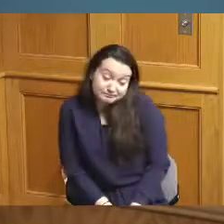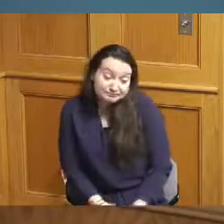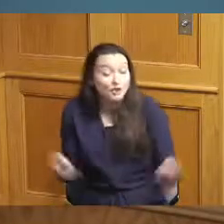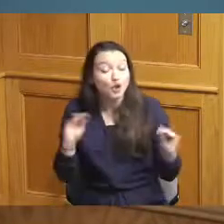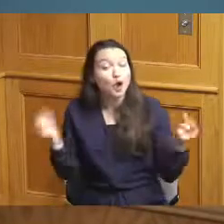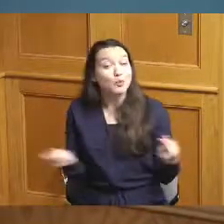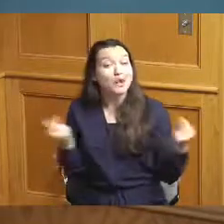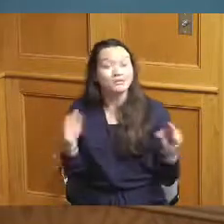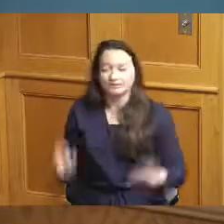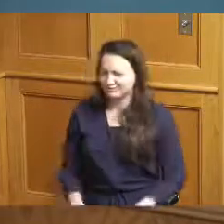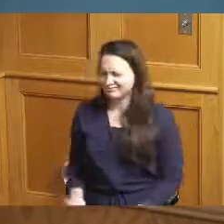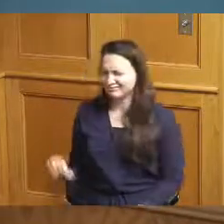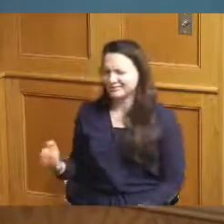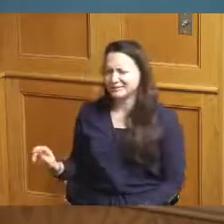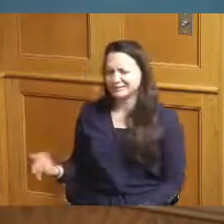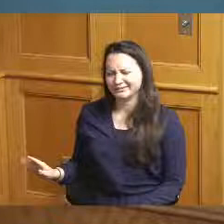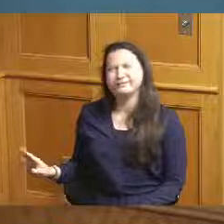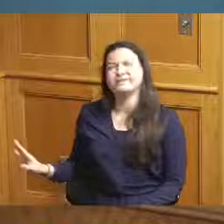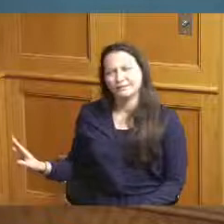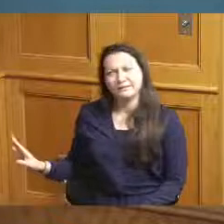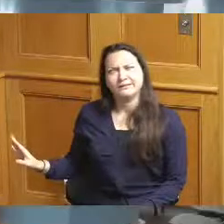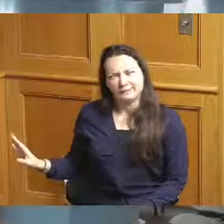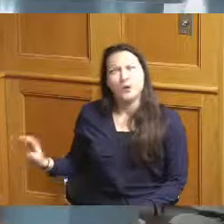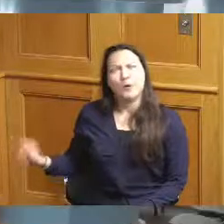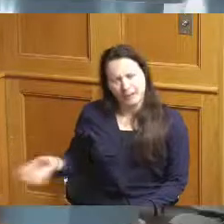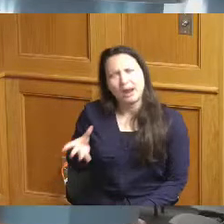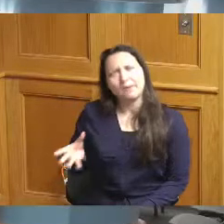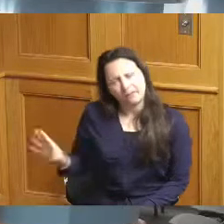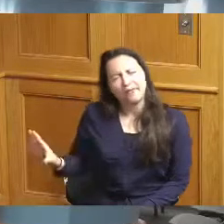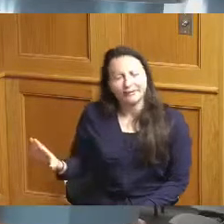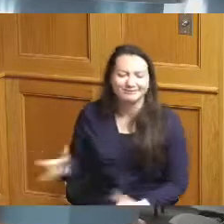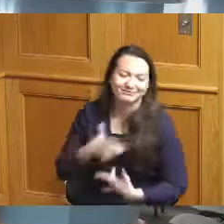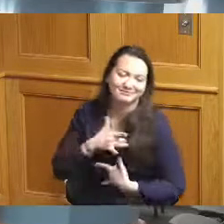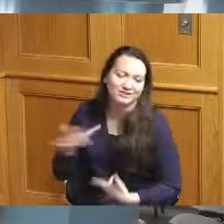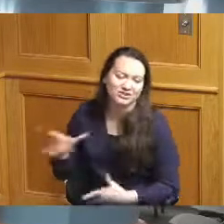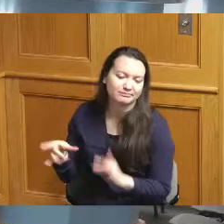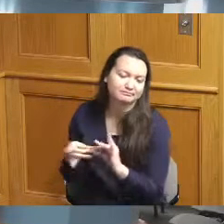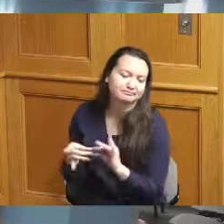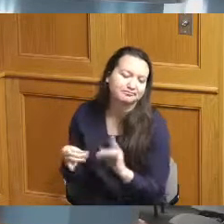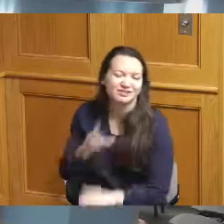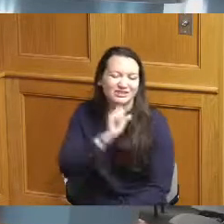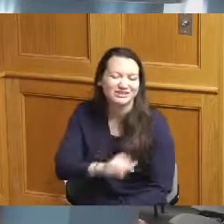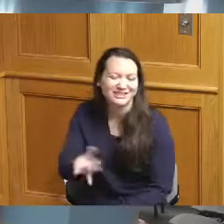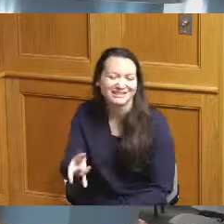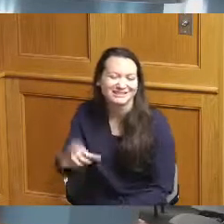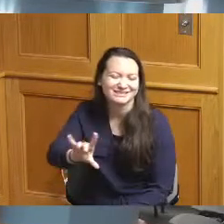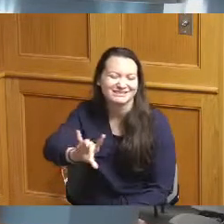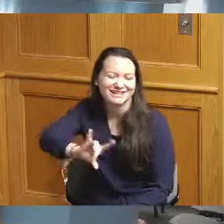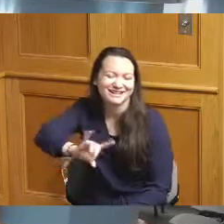any pain at all I said okay all right but this is characteristic of how she does she's 87. so